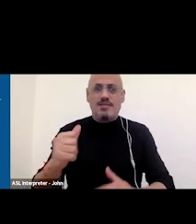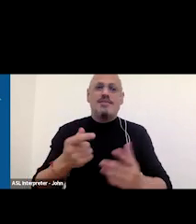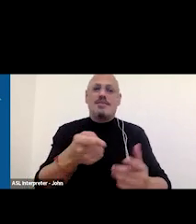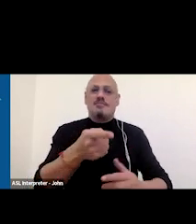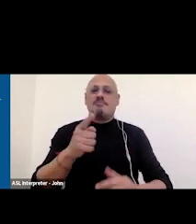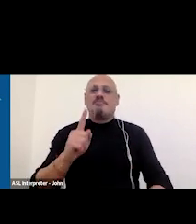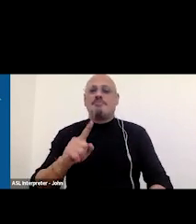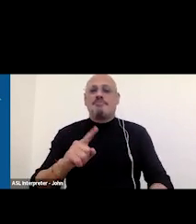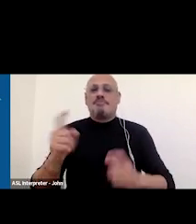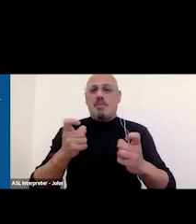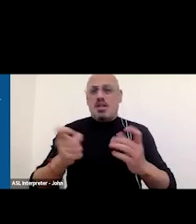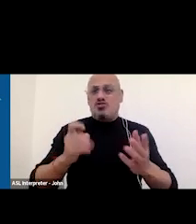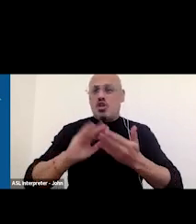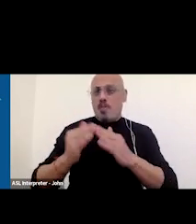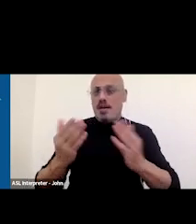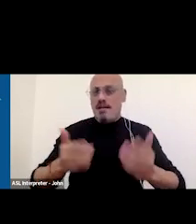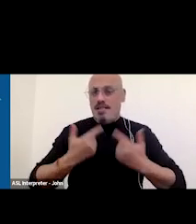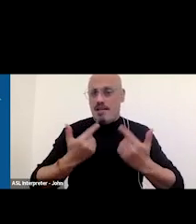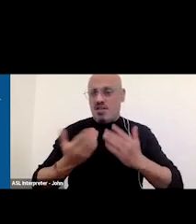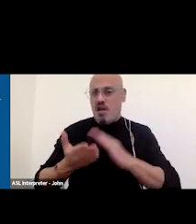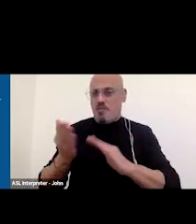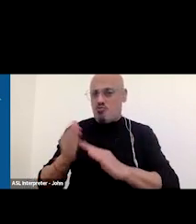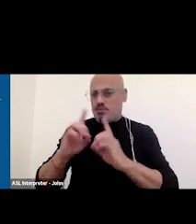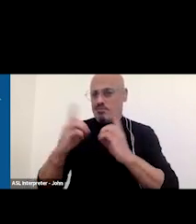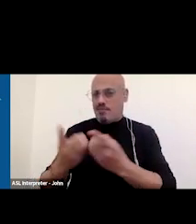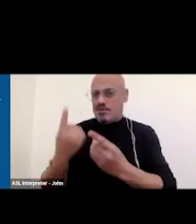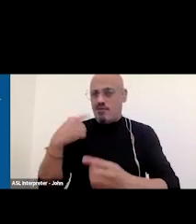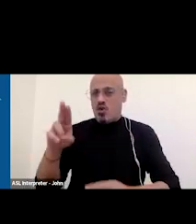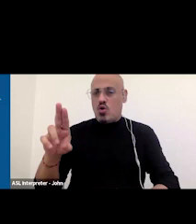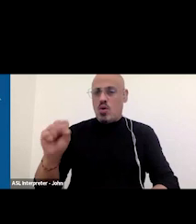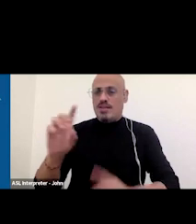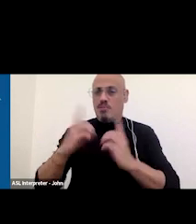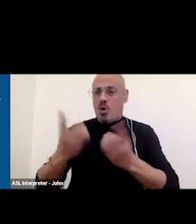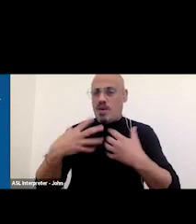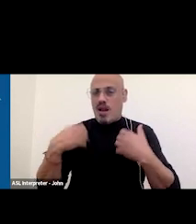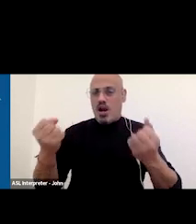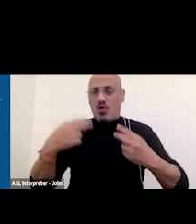for the Administration of Community Living, which is an operating division of the US Department of Health and Human Services.